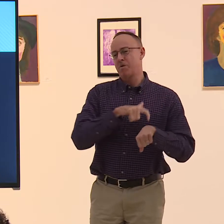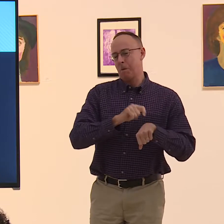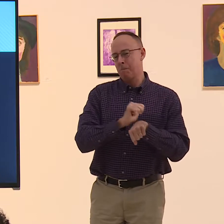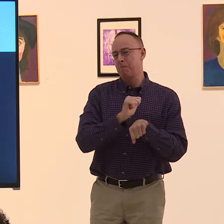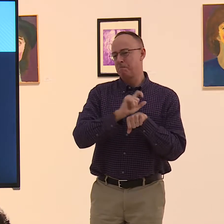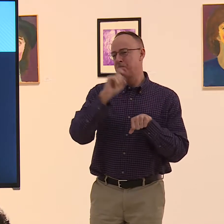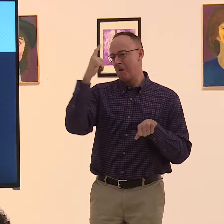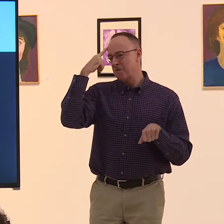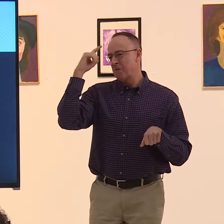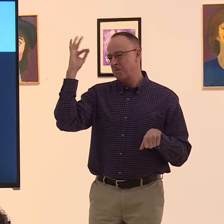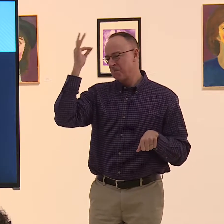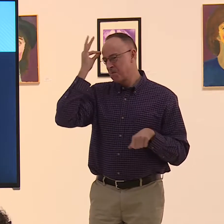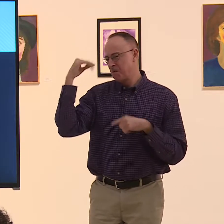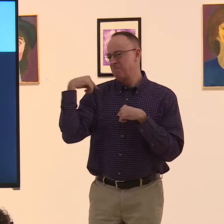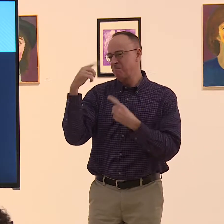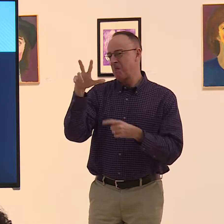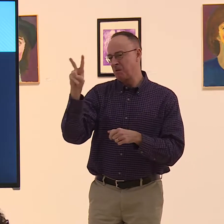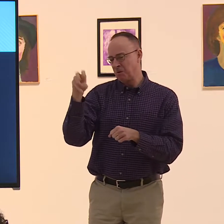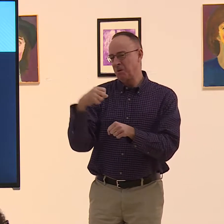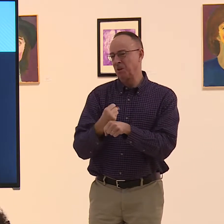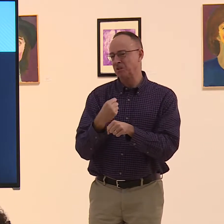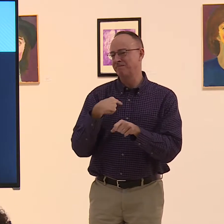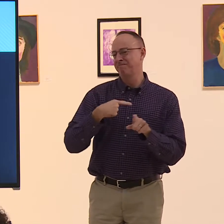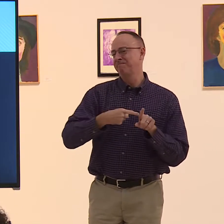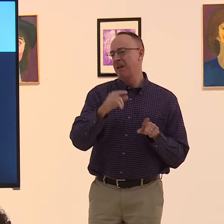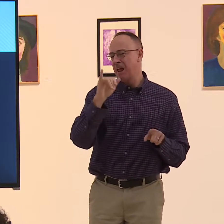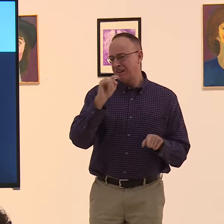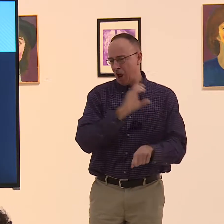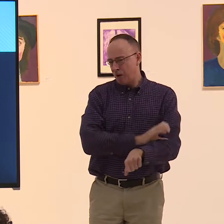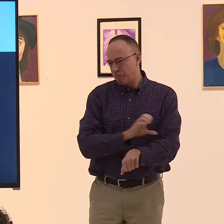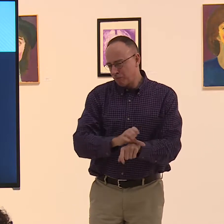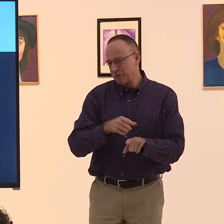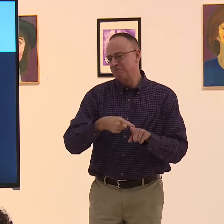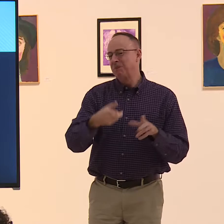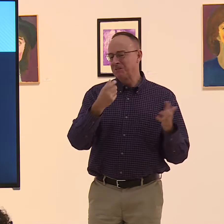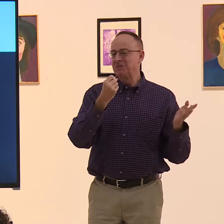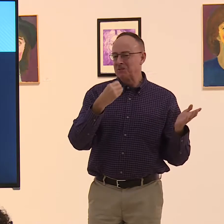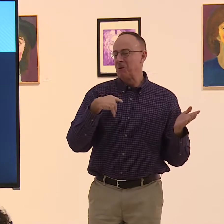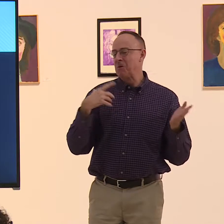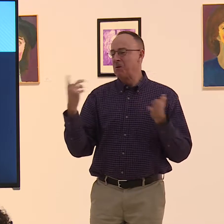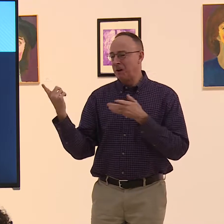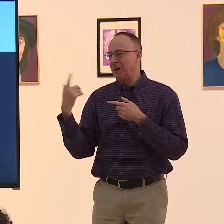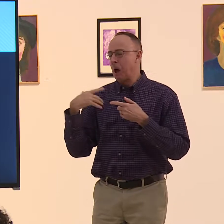and it was difficult because I had a full-time job and working there, working in Colorado